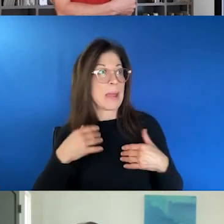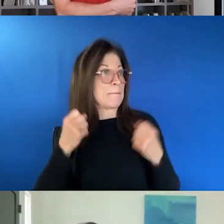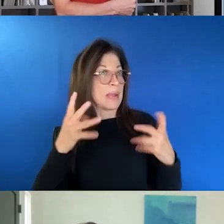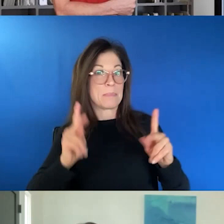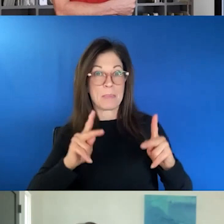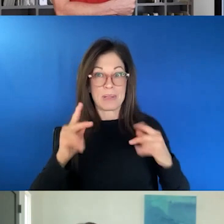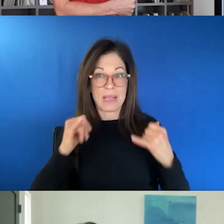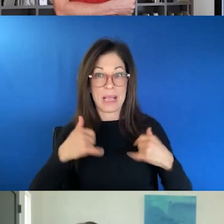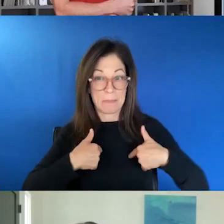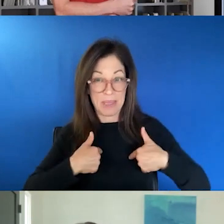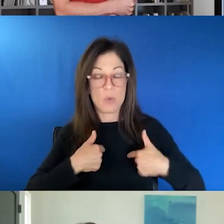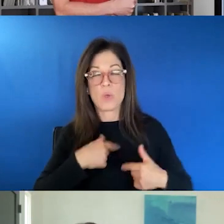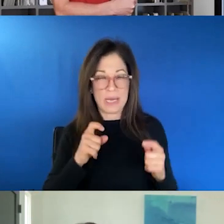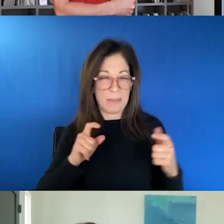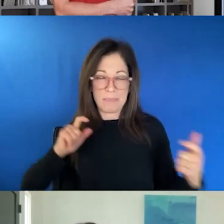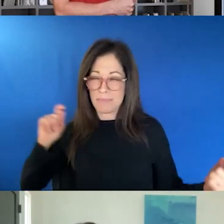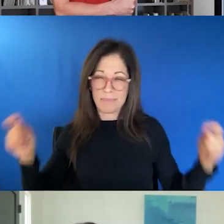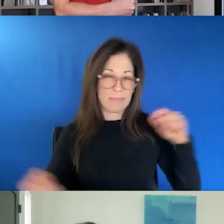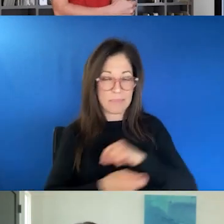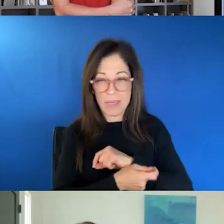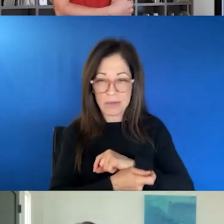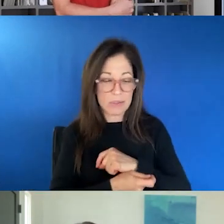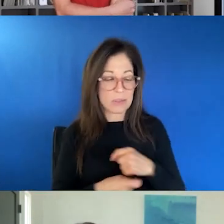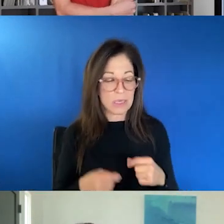THAT WE NEED A WHOLE SCALE TRANSFORMATION ON HOW MENTAL